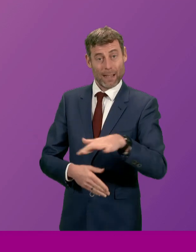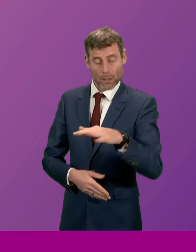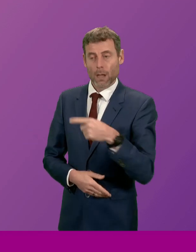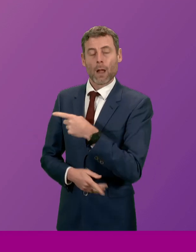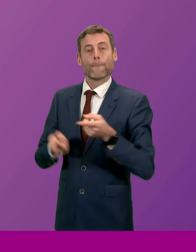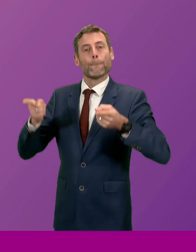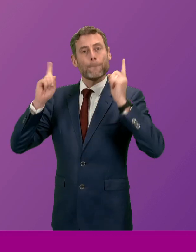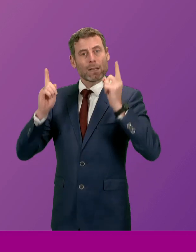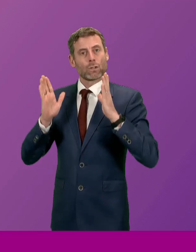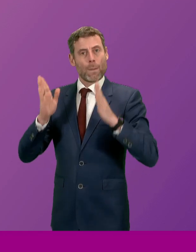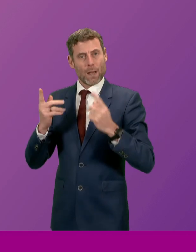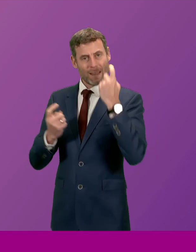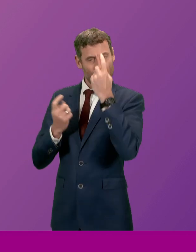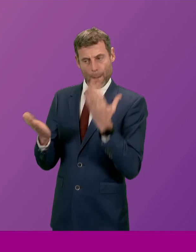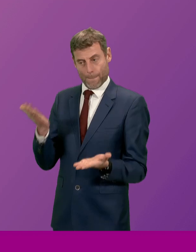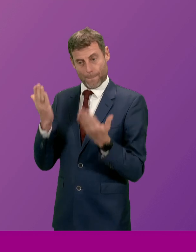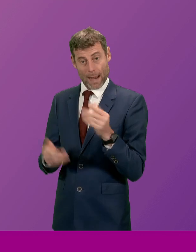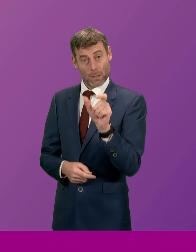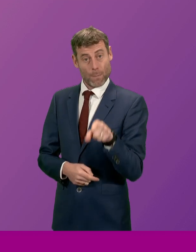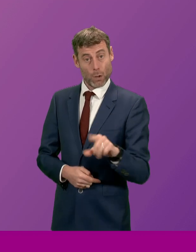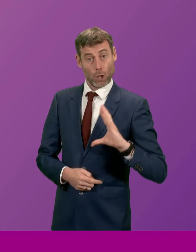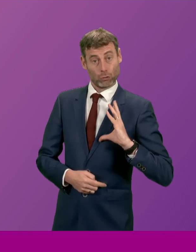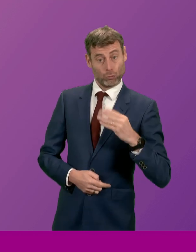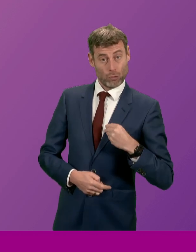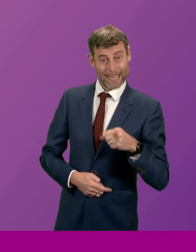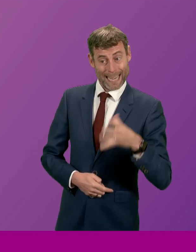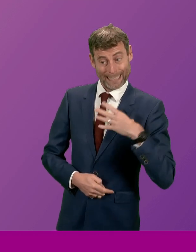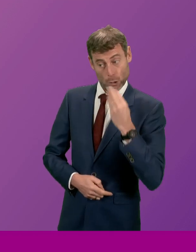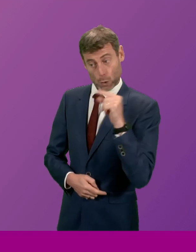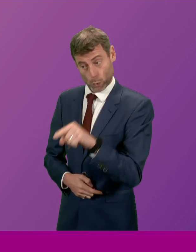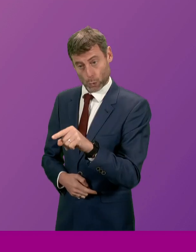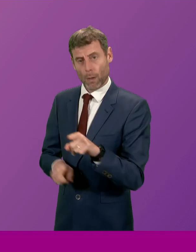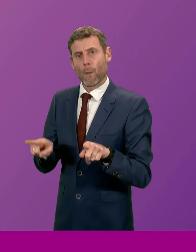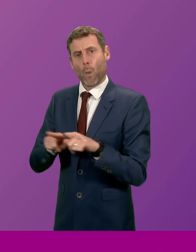facility against the needs of other members of staff. They should also consider if other staff